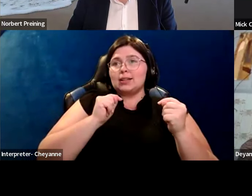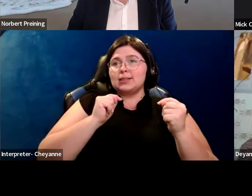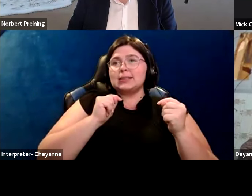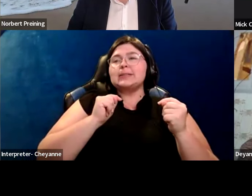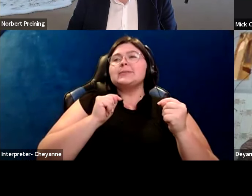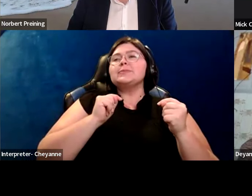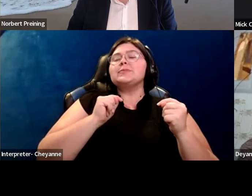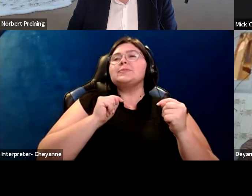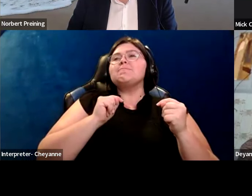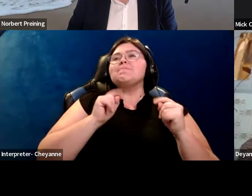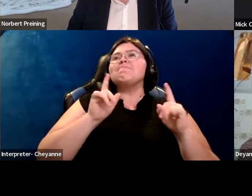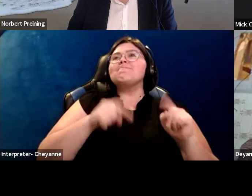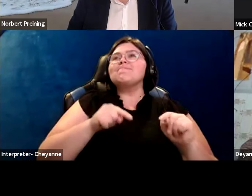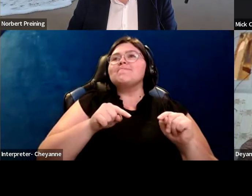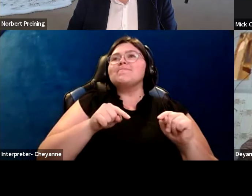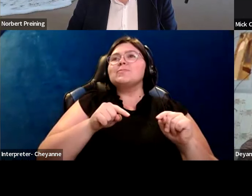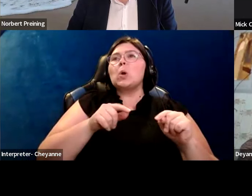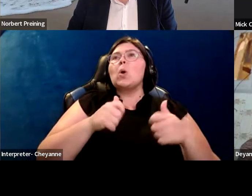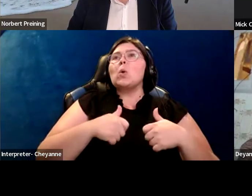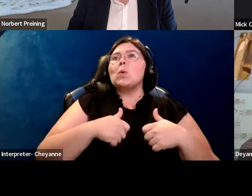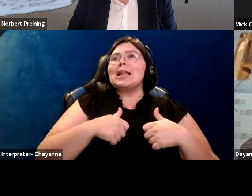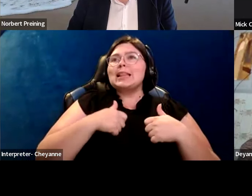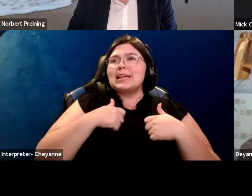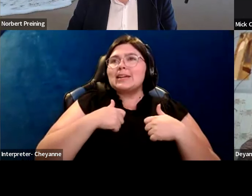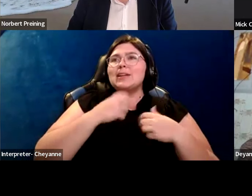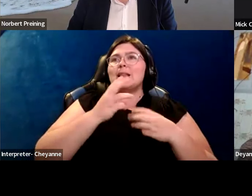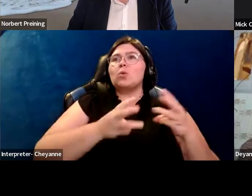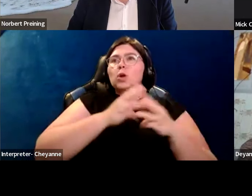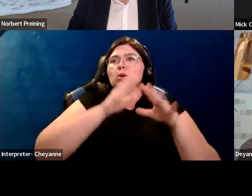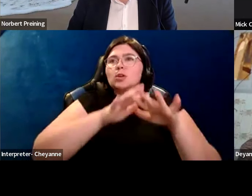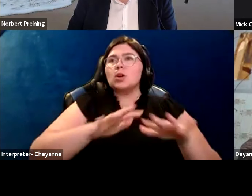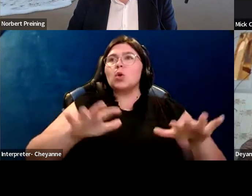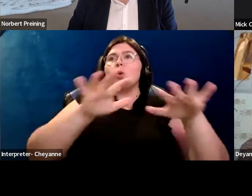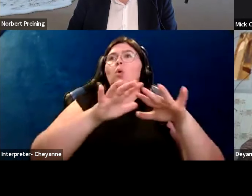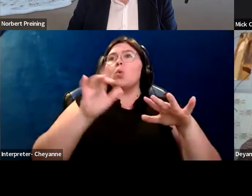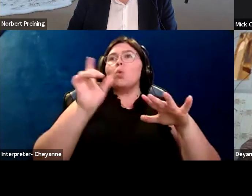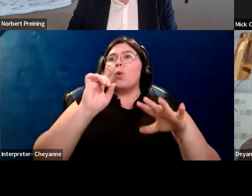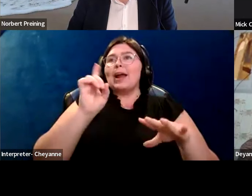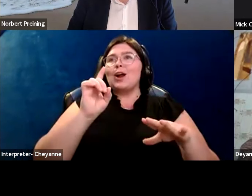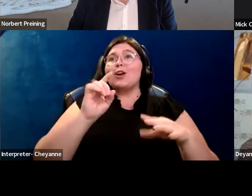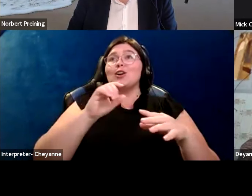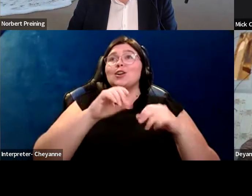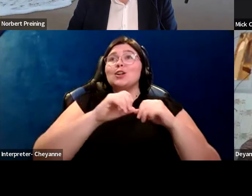We have to-- we live in a world where the commercial economic interests of companies